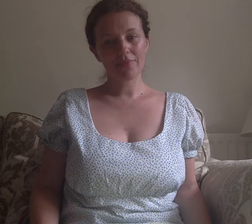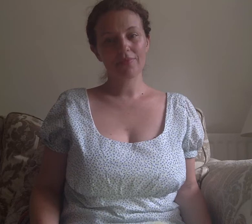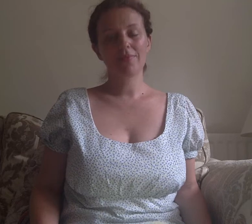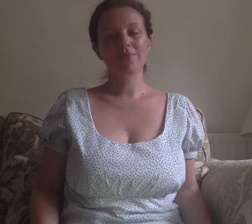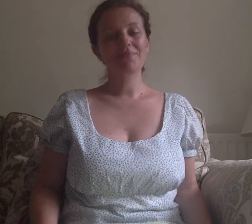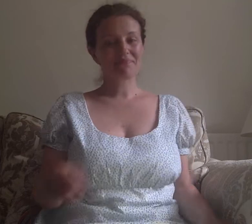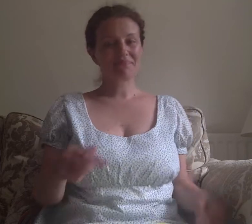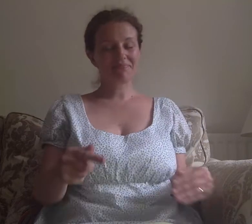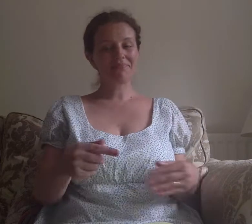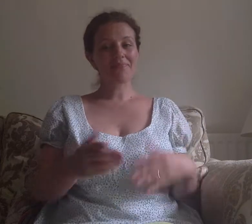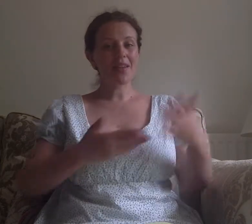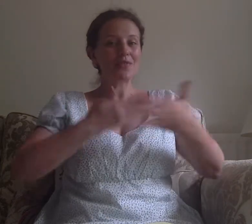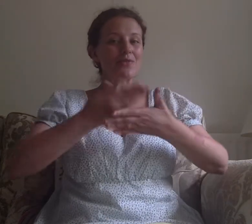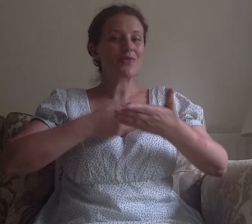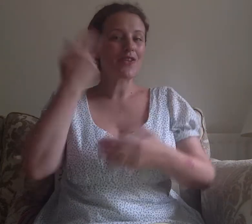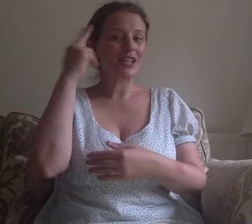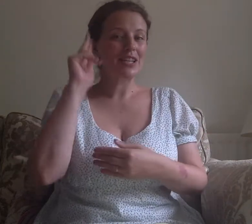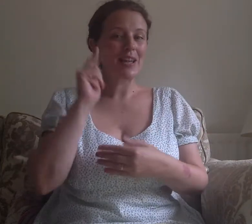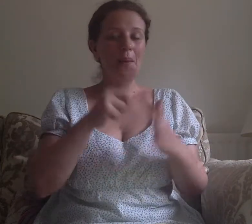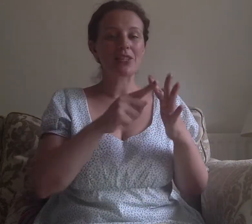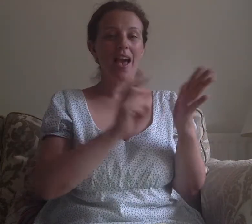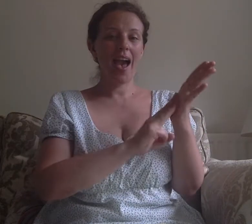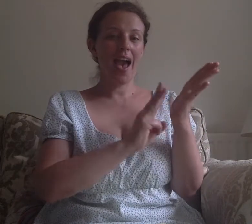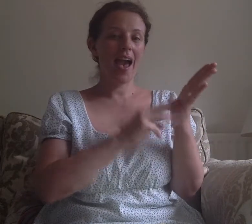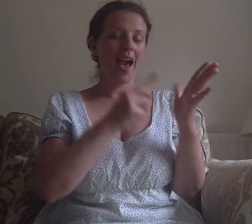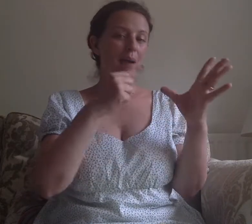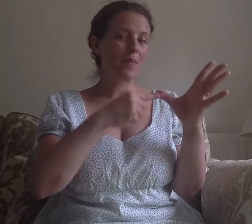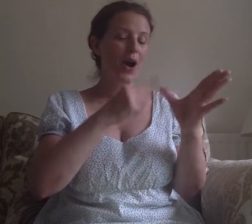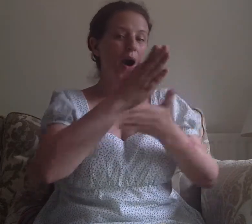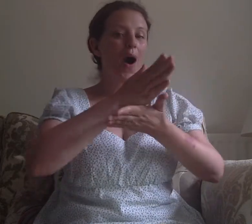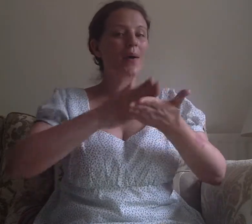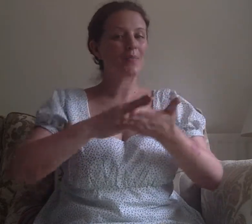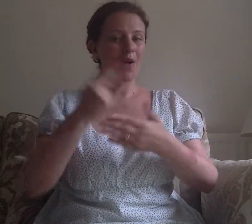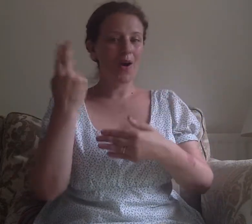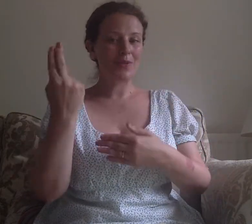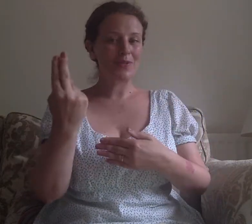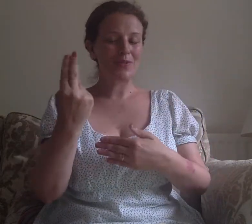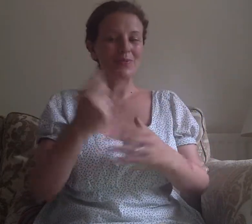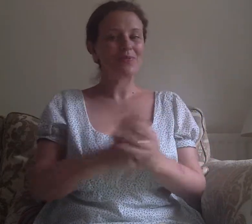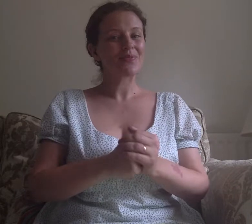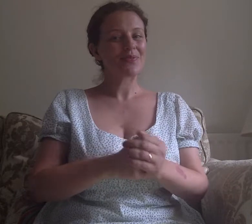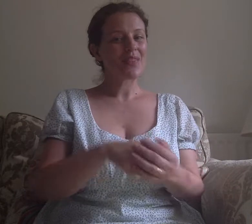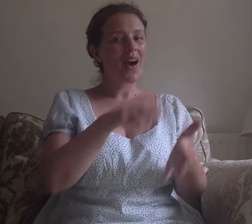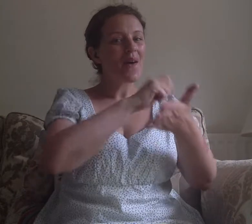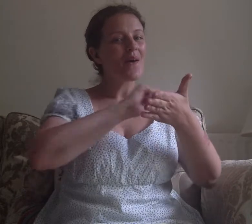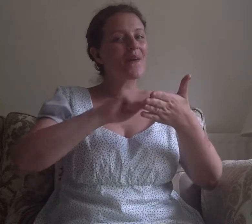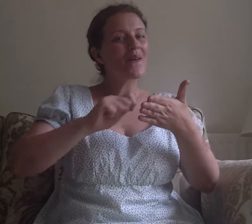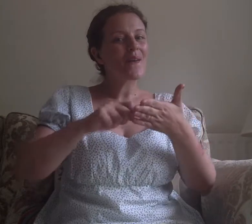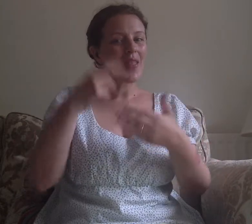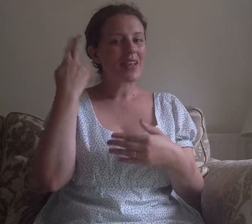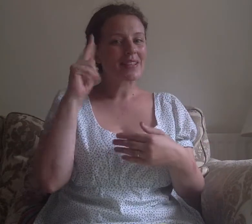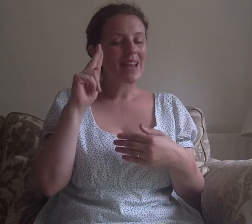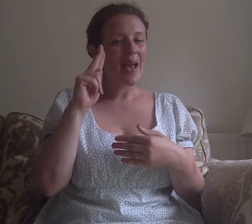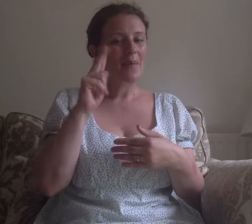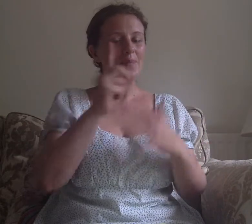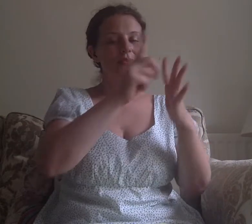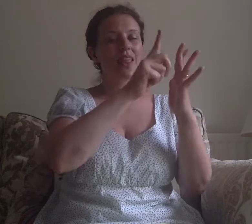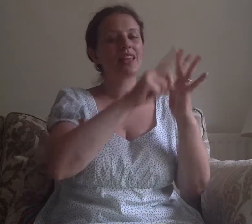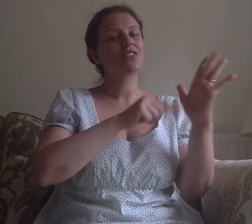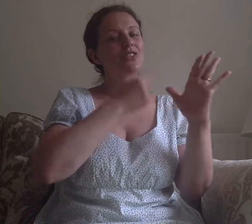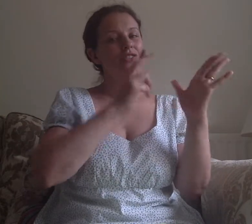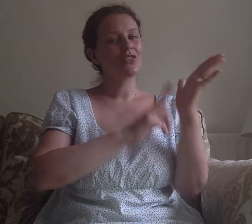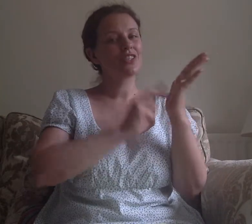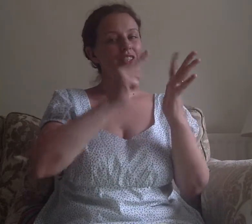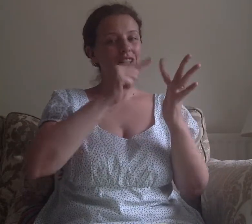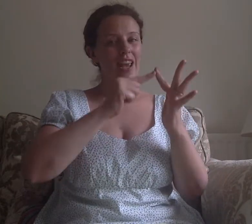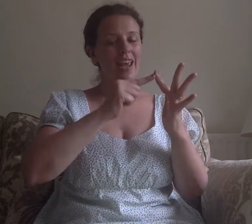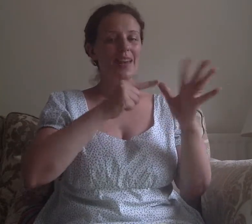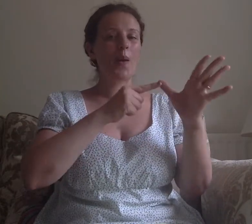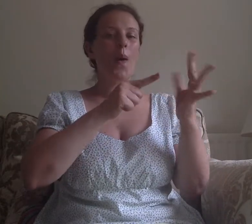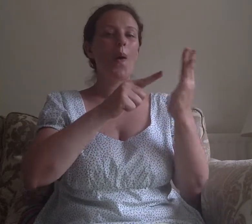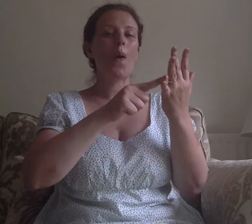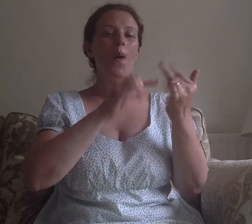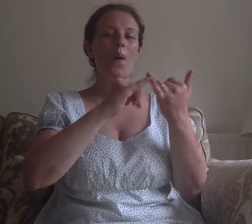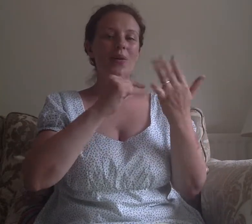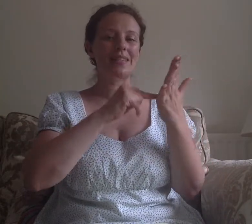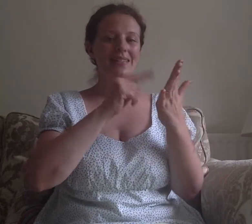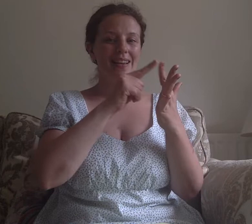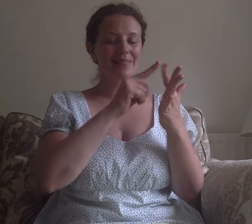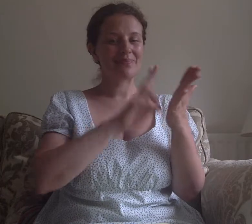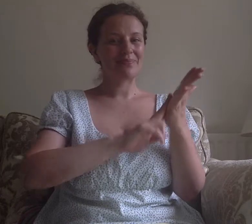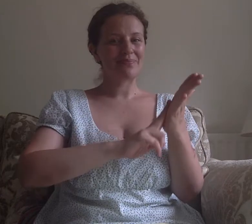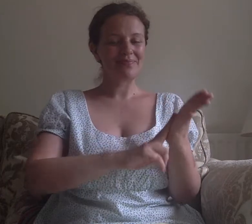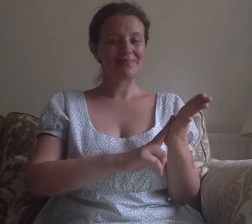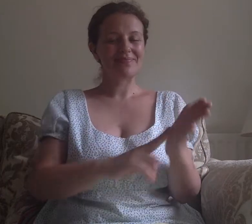The story's name is Emma and this is part 2. The author's name is Jane Austen.